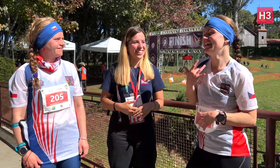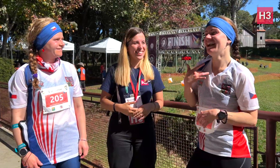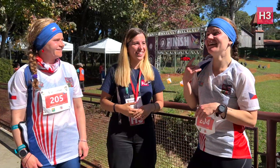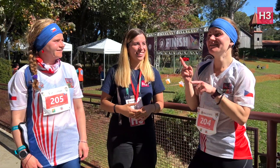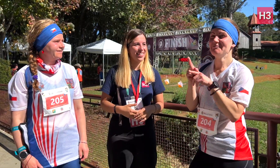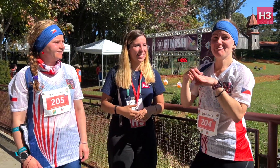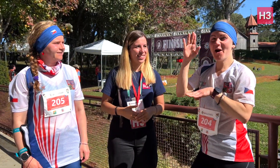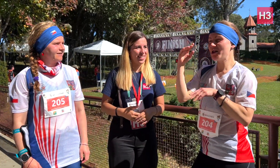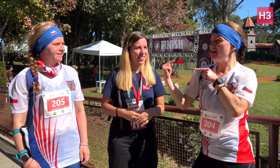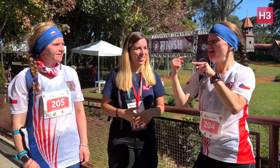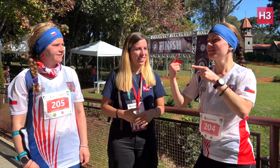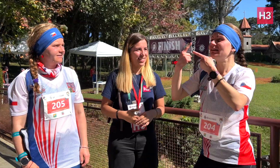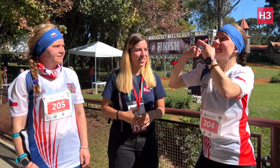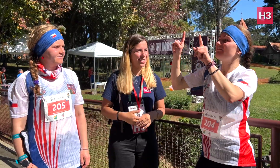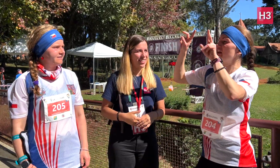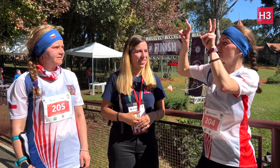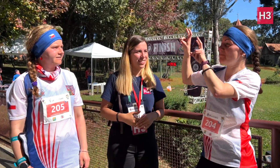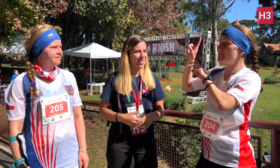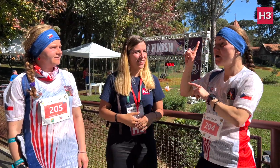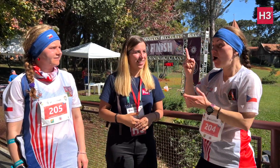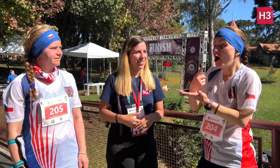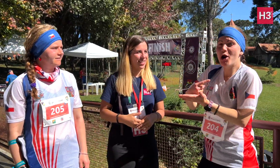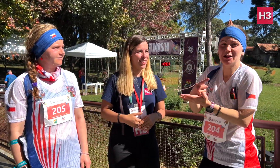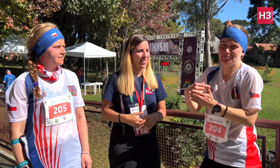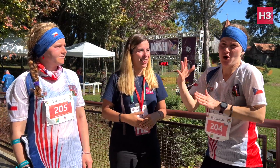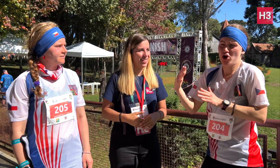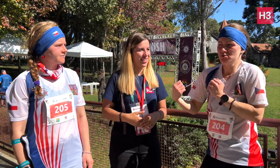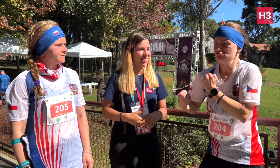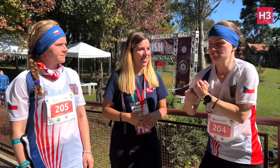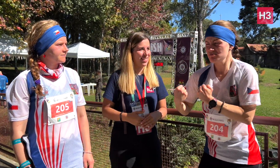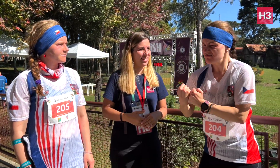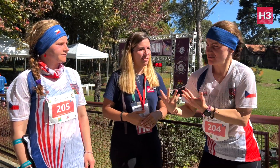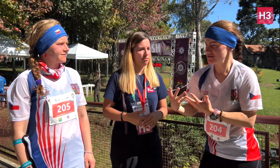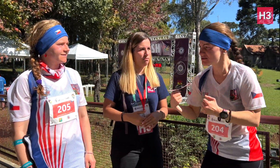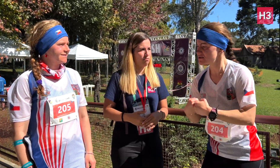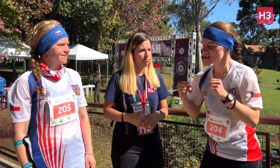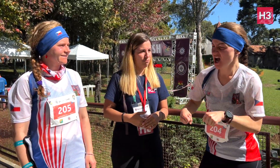We’ve always been rivals on most issues, but when it comes to Orienteering, we make a great team.